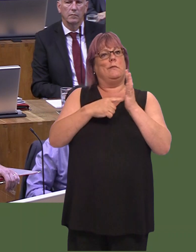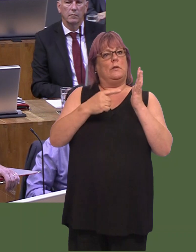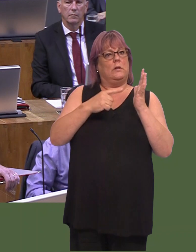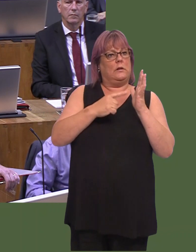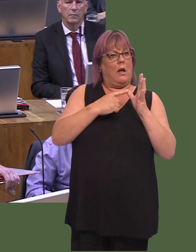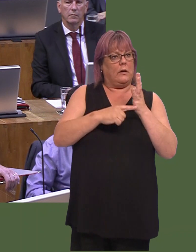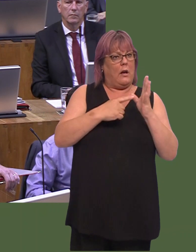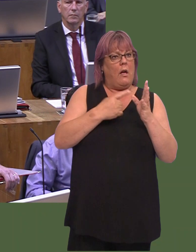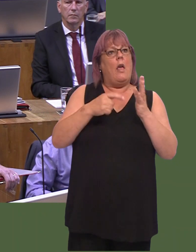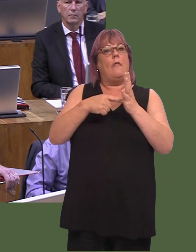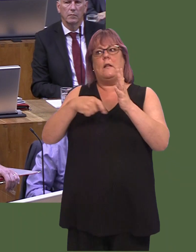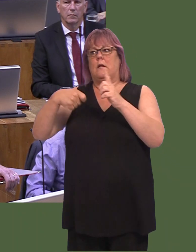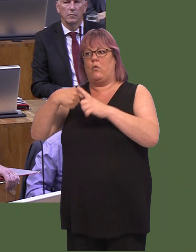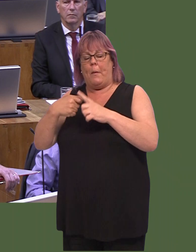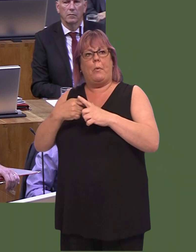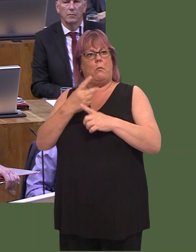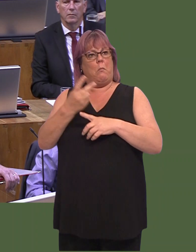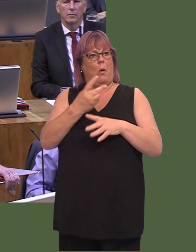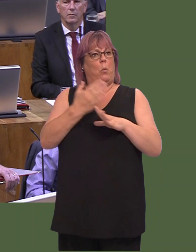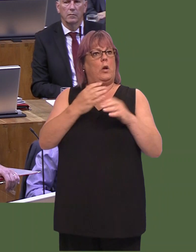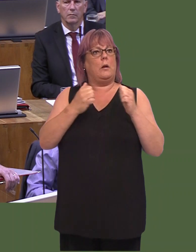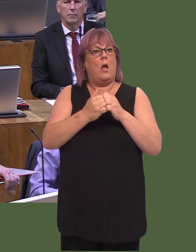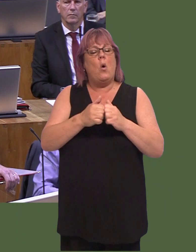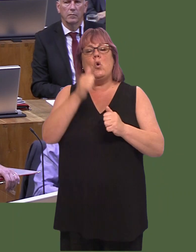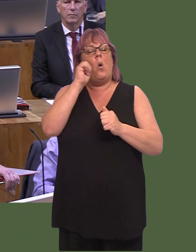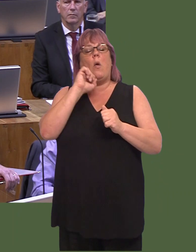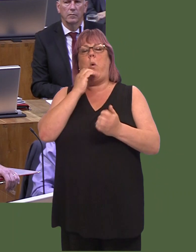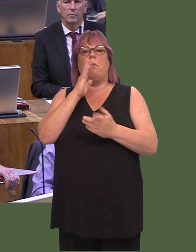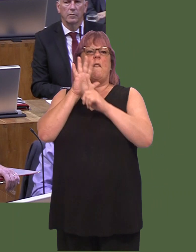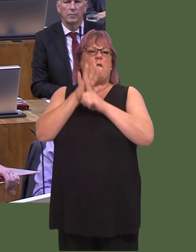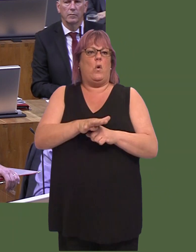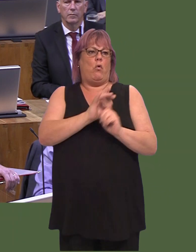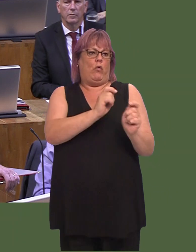I think we have to remember we have then the guarantee of no compulsory redundancies till